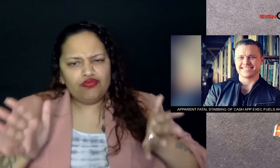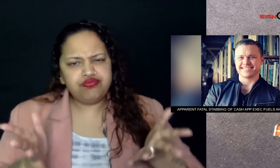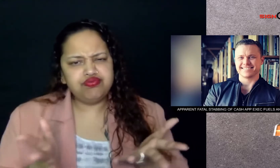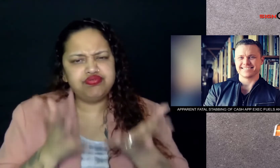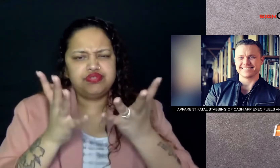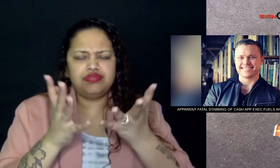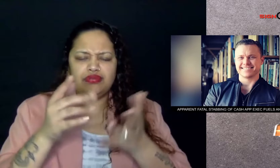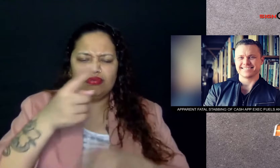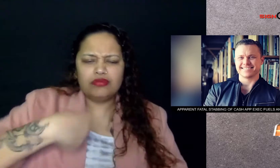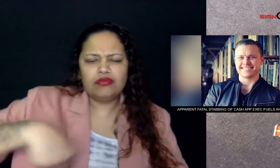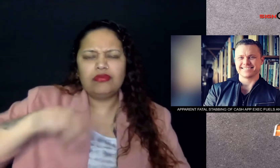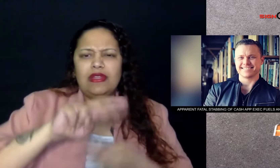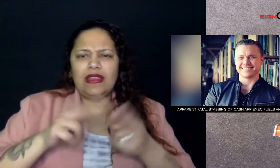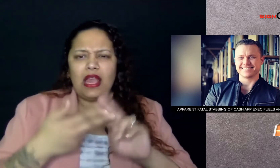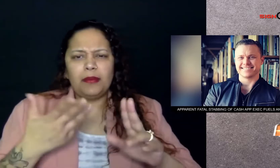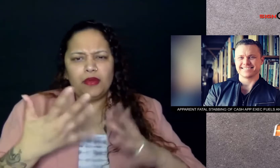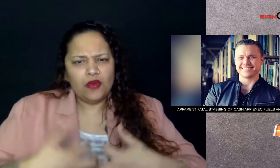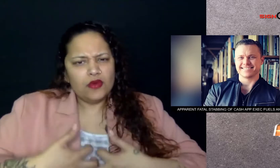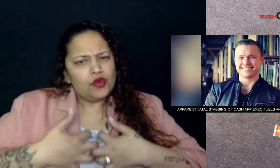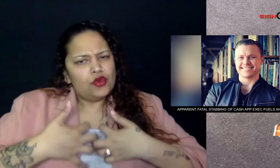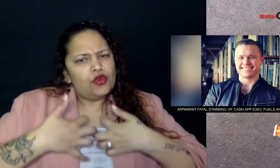The Killing has renewed anger in San Francisco.